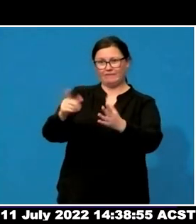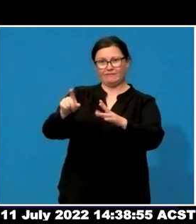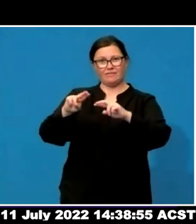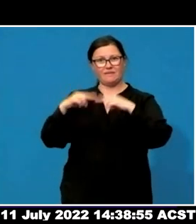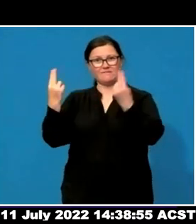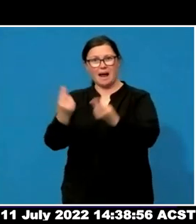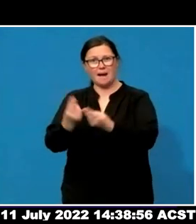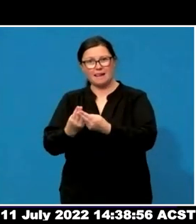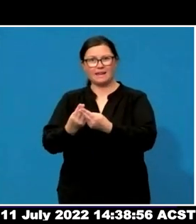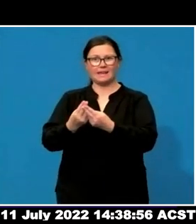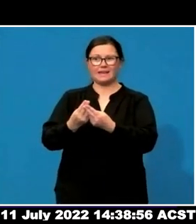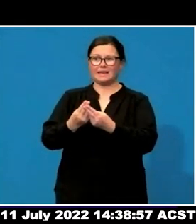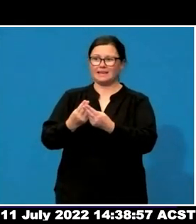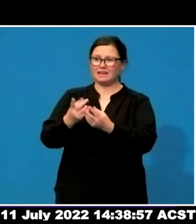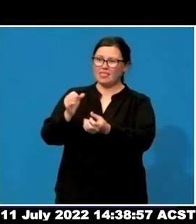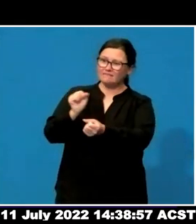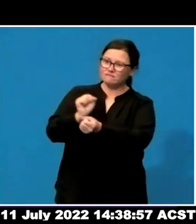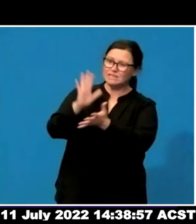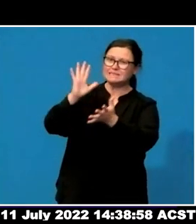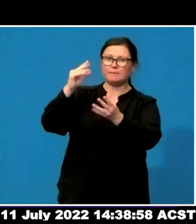able to provide the services themselves to the family members.